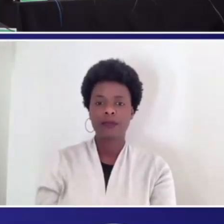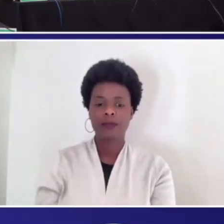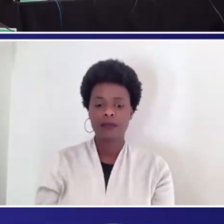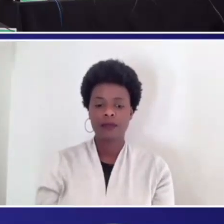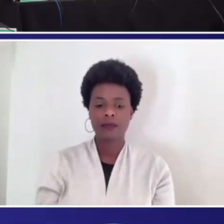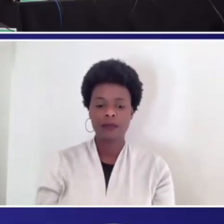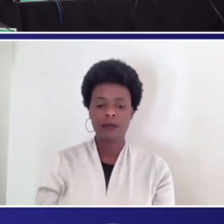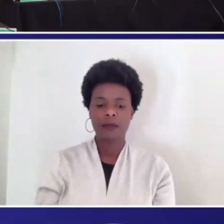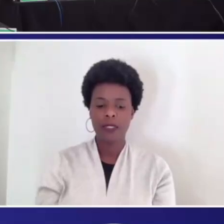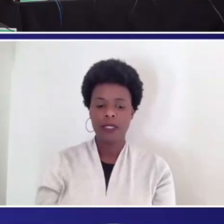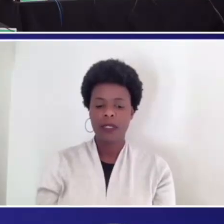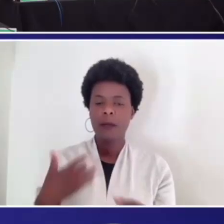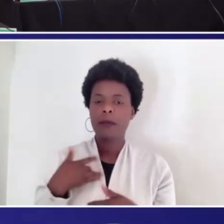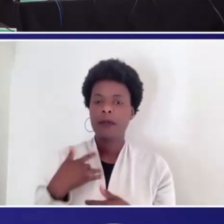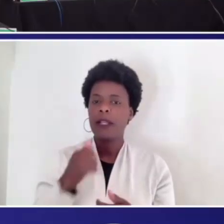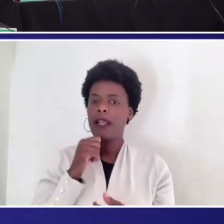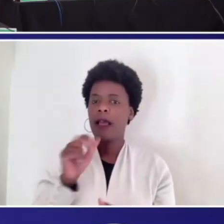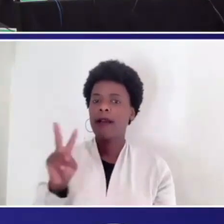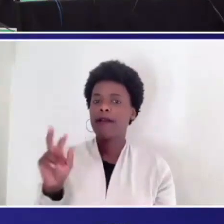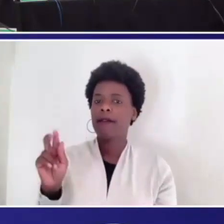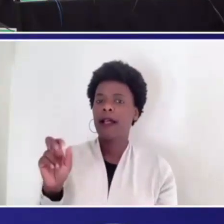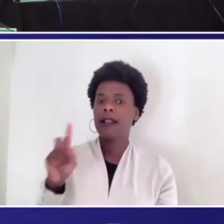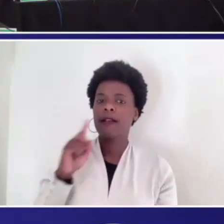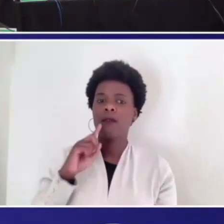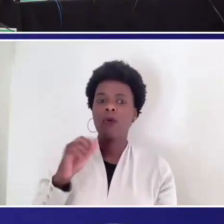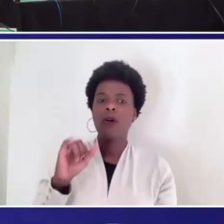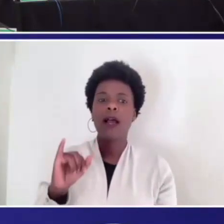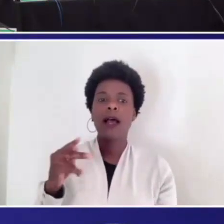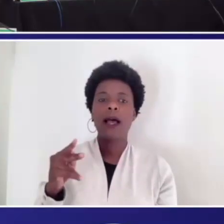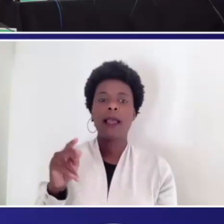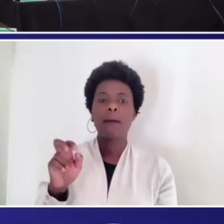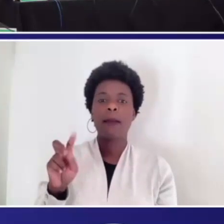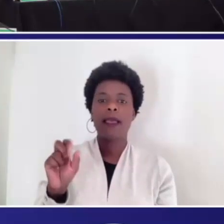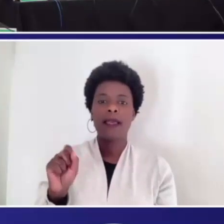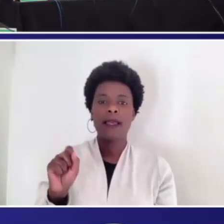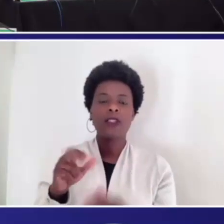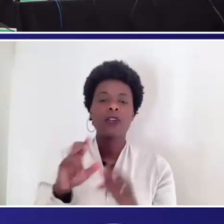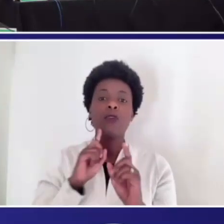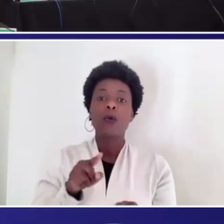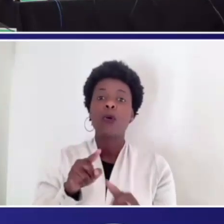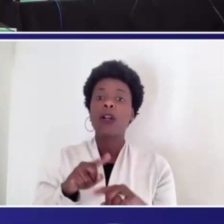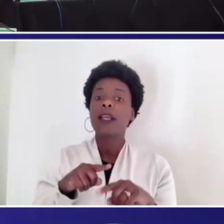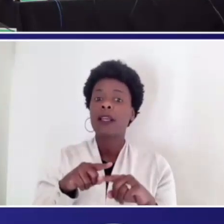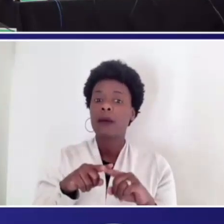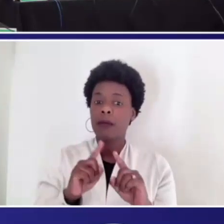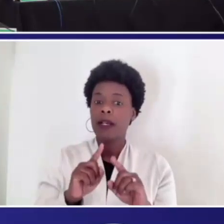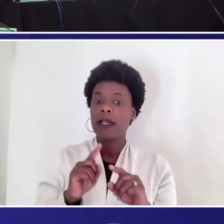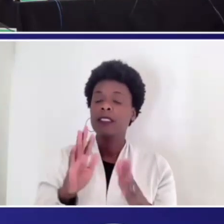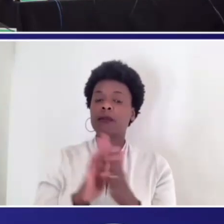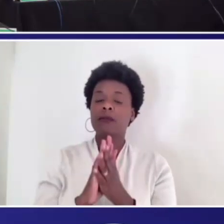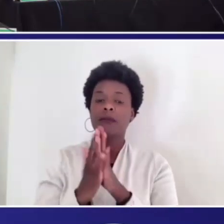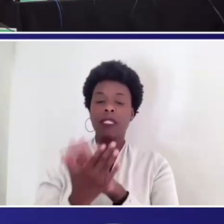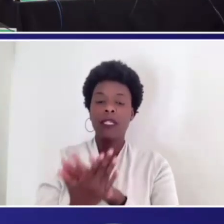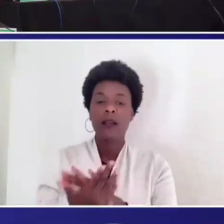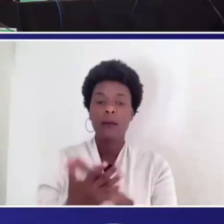IPEDS reporting, it is and has become the accepted Federal government standard on instructional program classification.